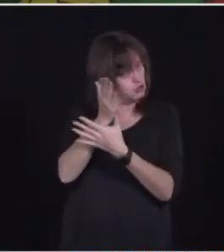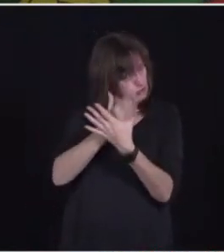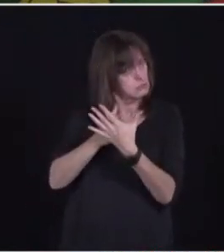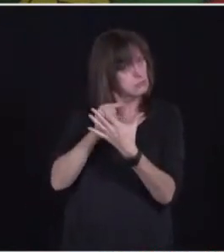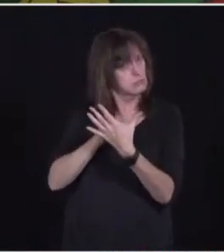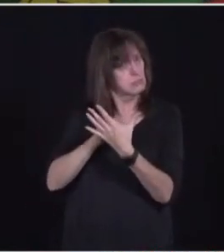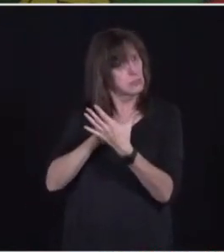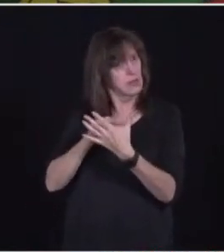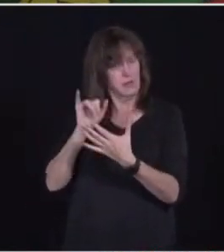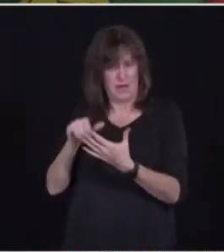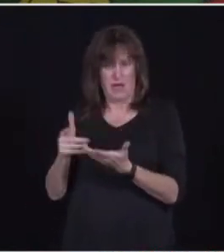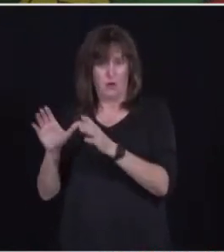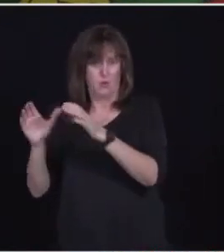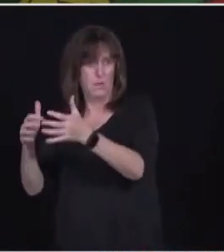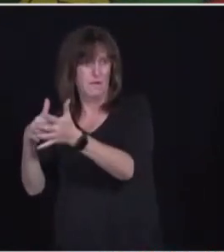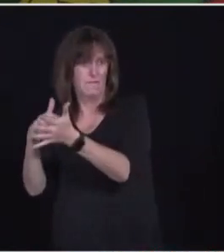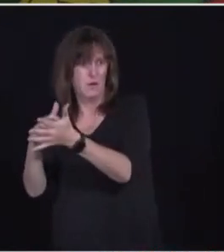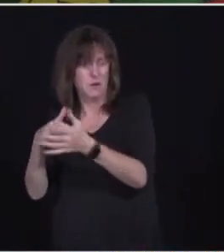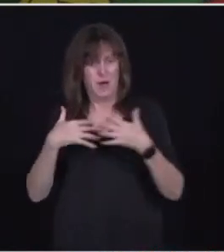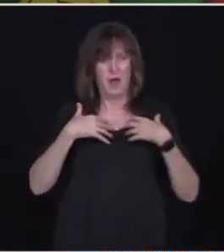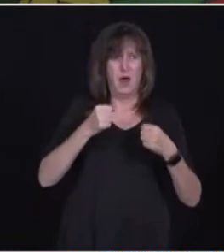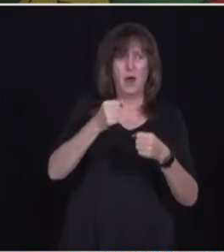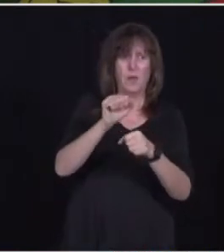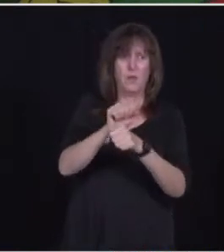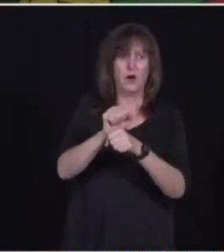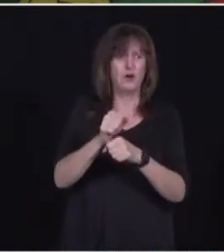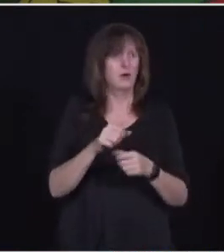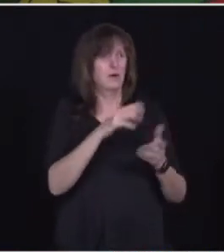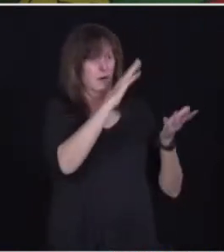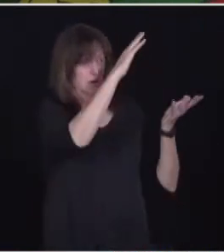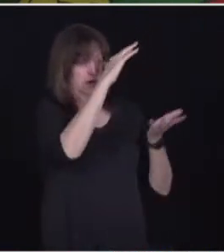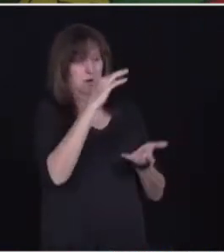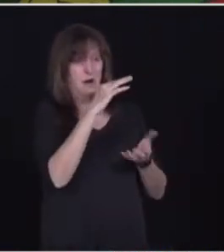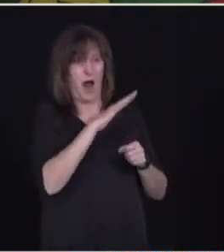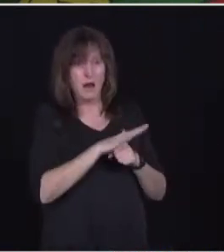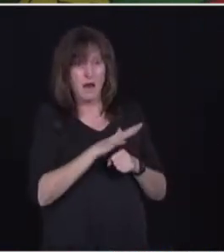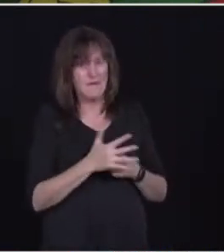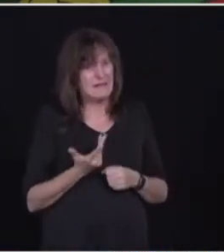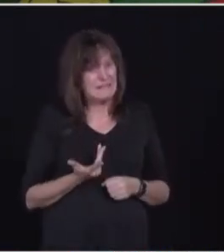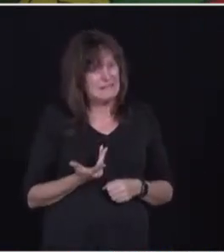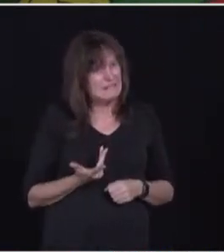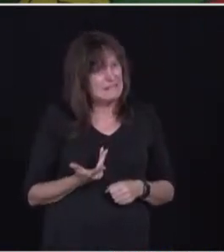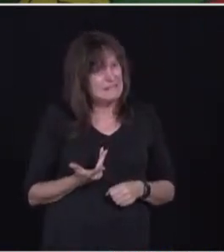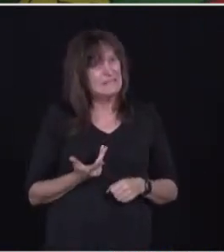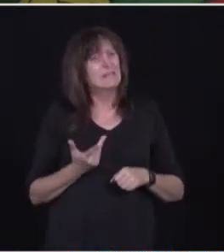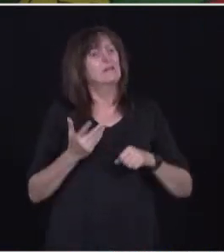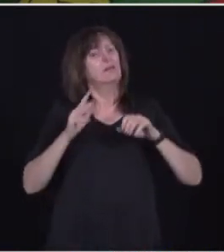after the people in those homes also,. So in our phase I, we want to get the vulnerable and the healthcare workers and